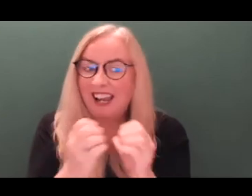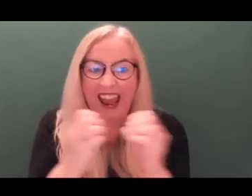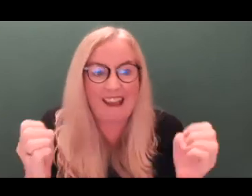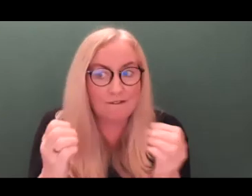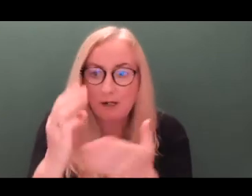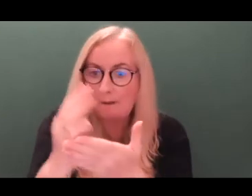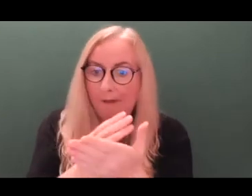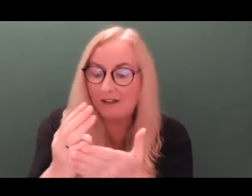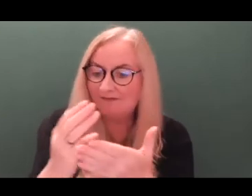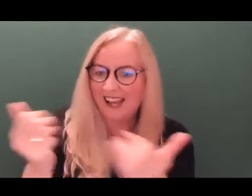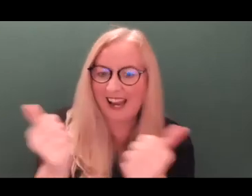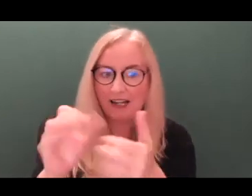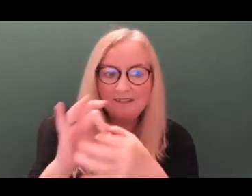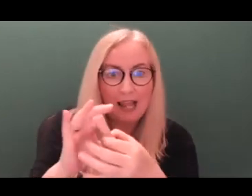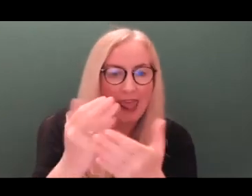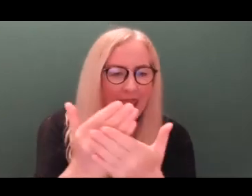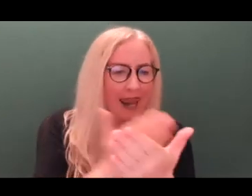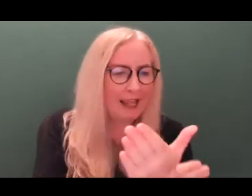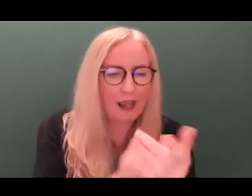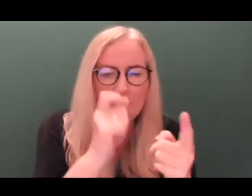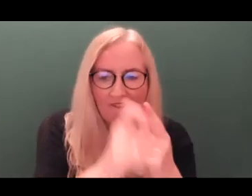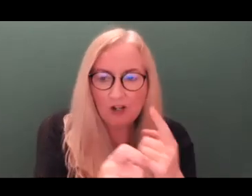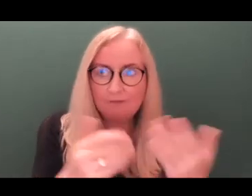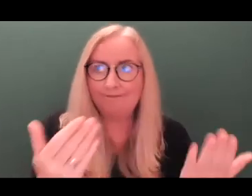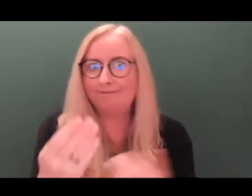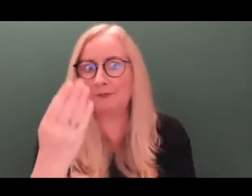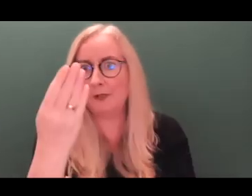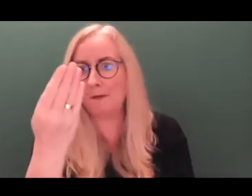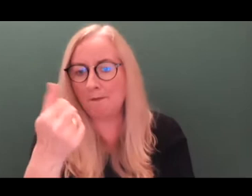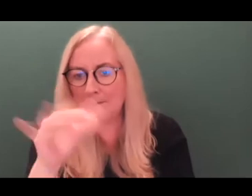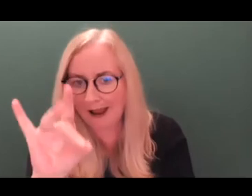engagement with legal professionals, engagement with the banks, engagement with health and social